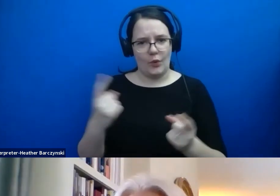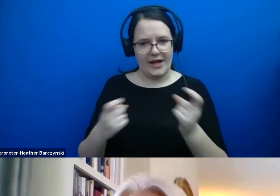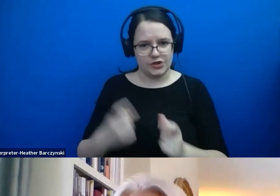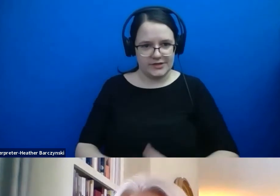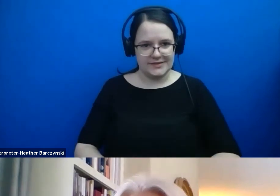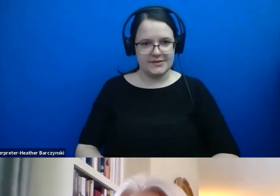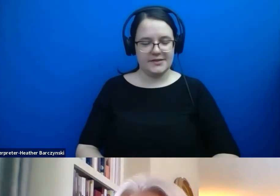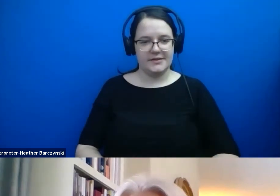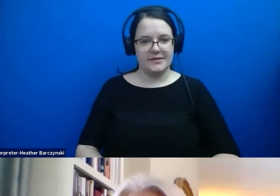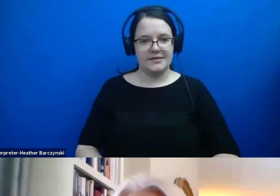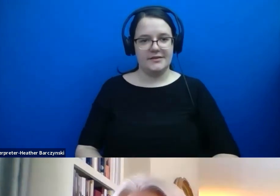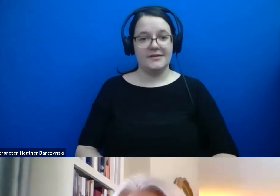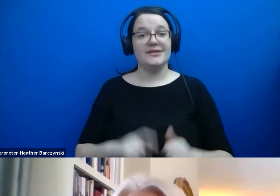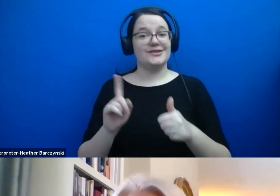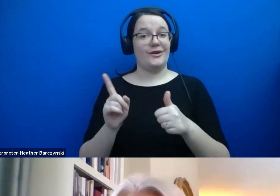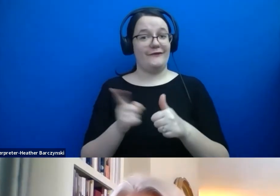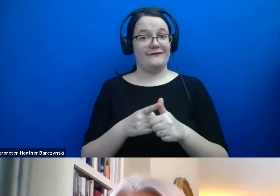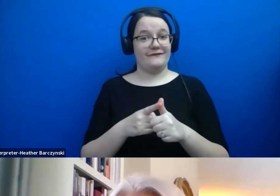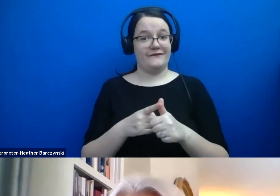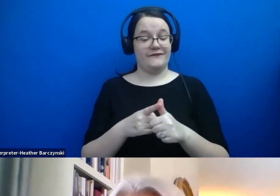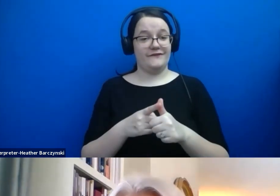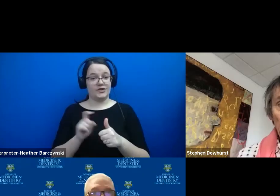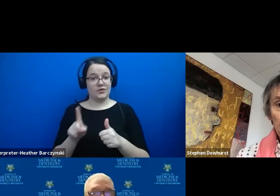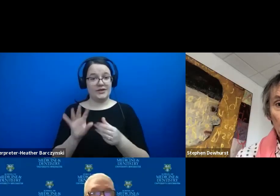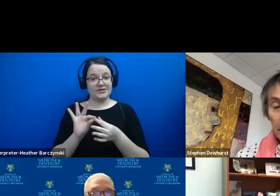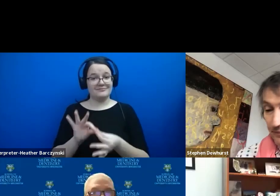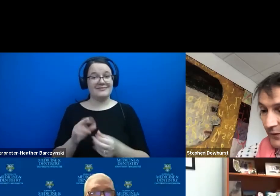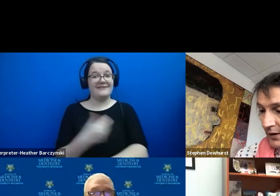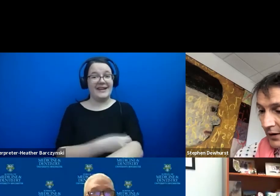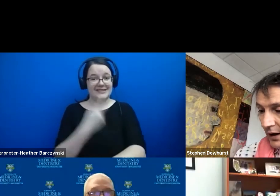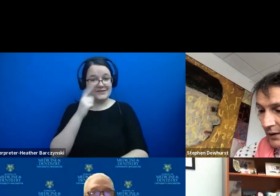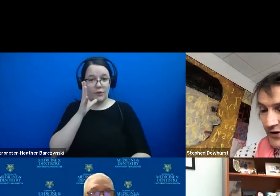questions that falls in that category relates to vaccines for pregnant women and there's